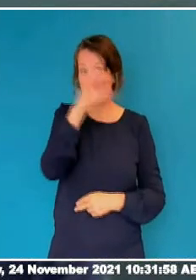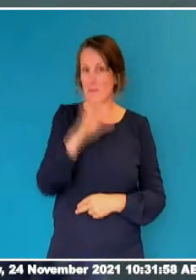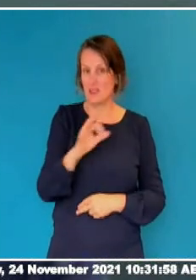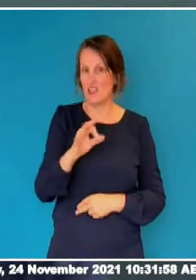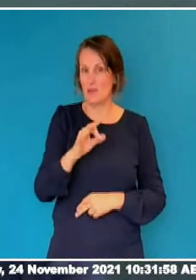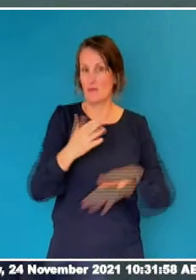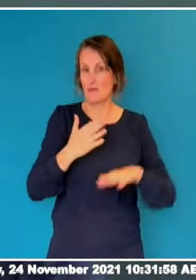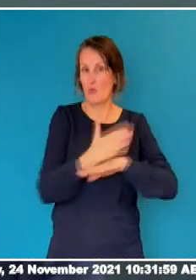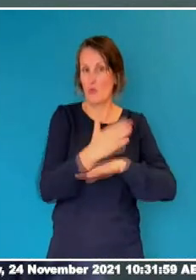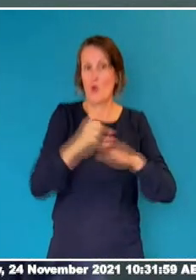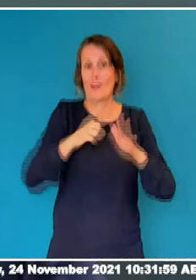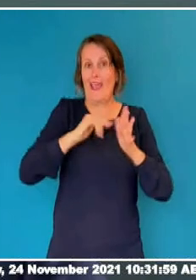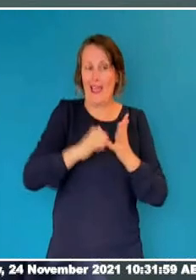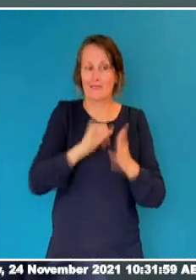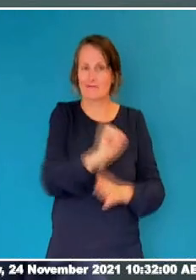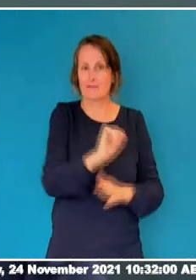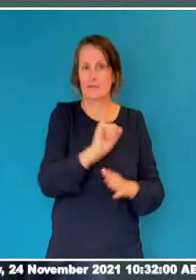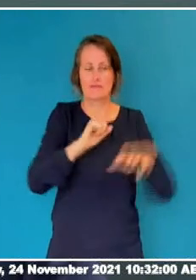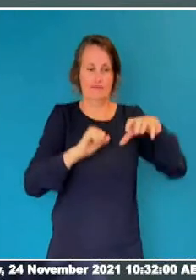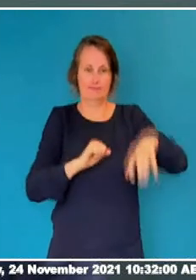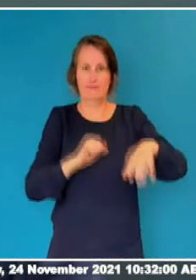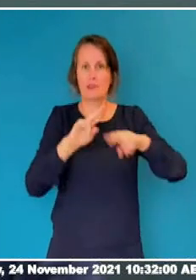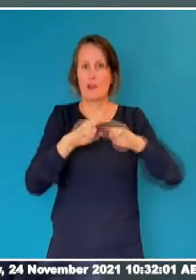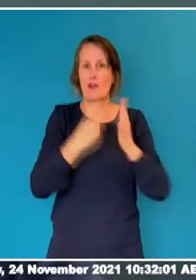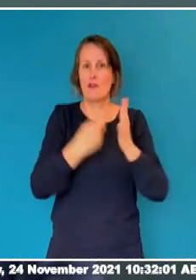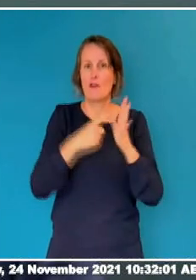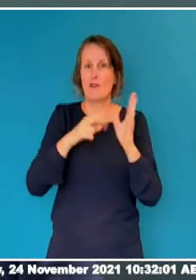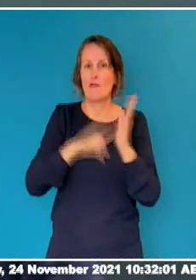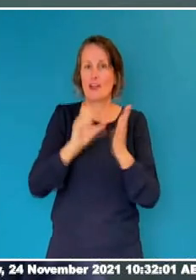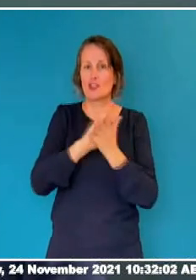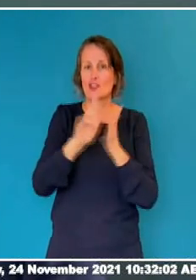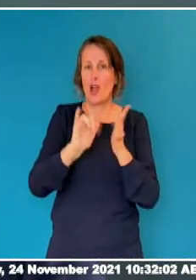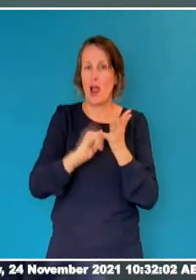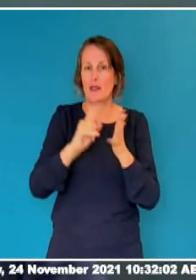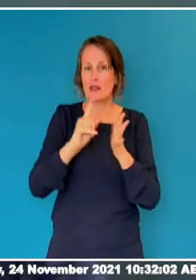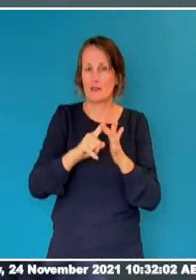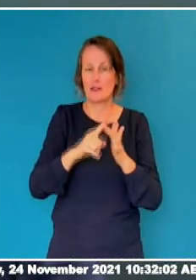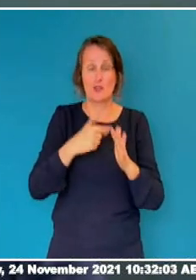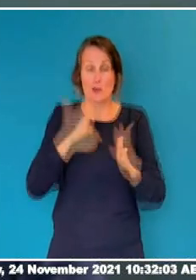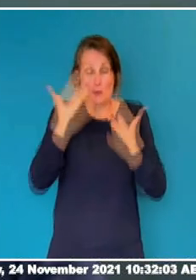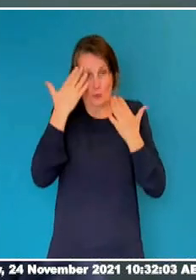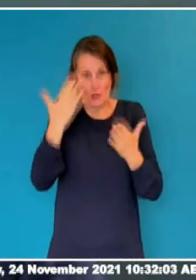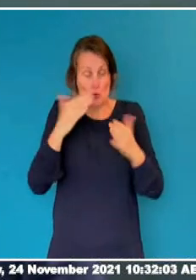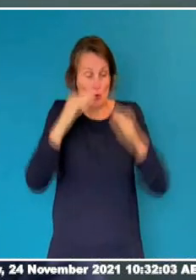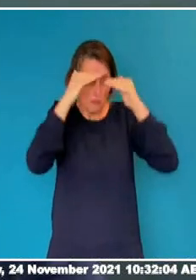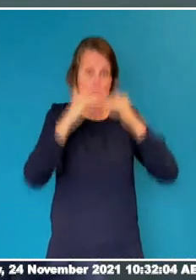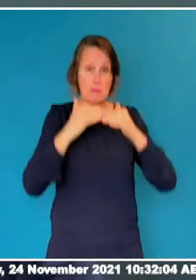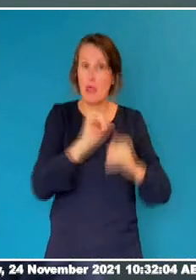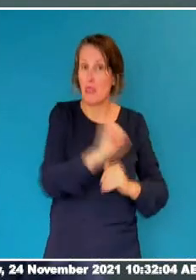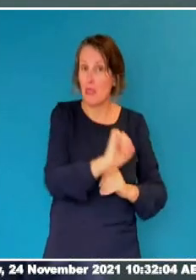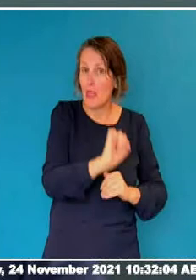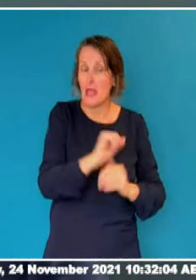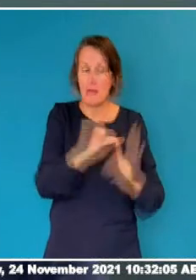We don't have access to all of their financial records, so they might be some of